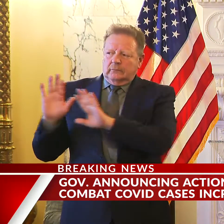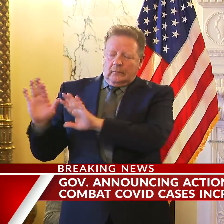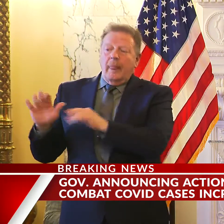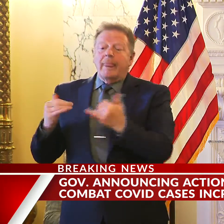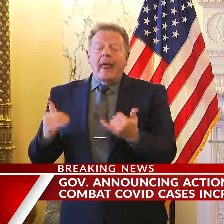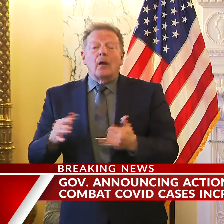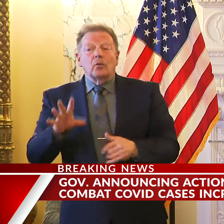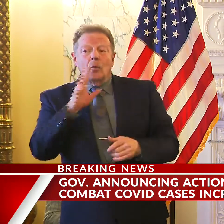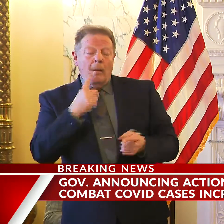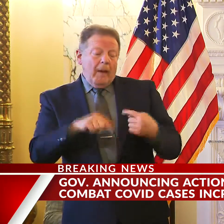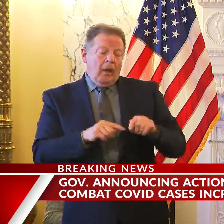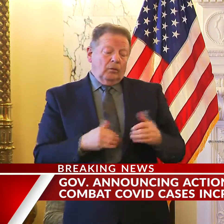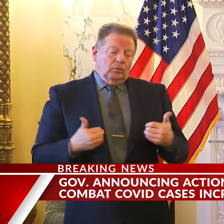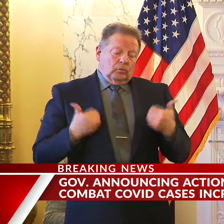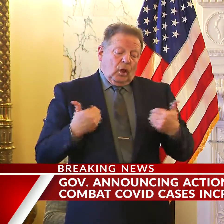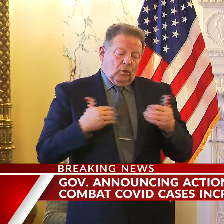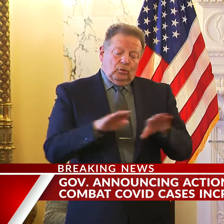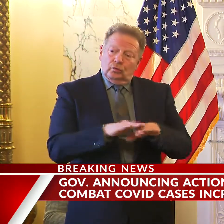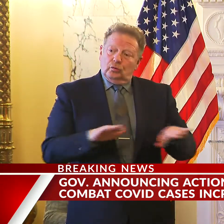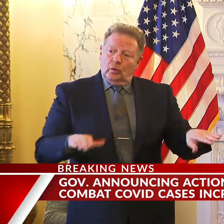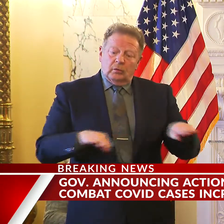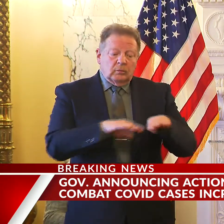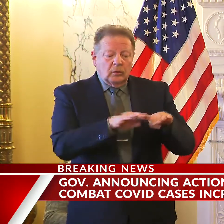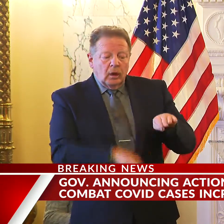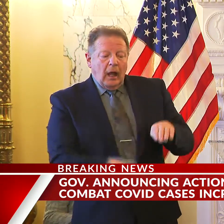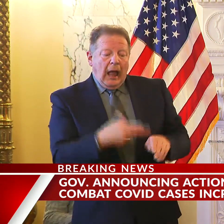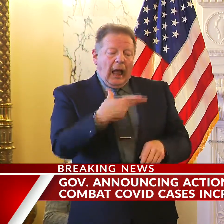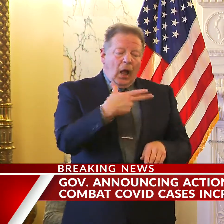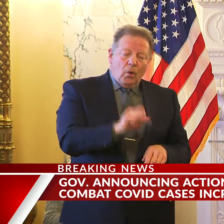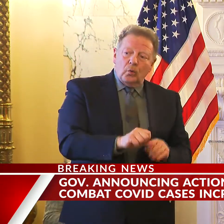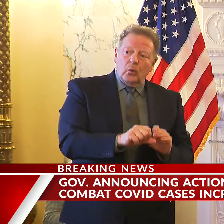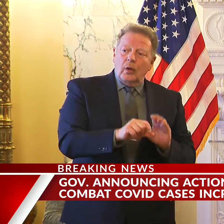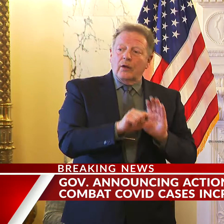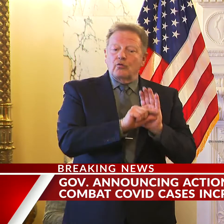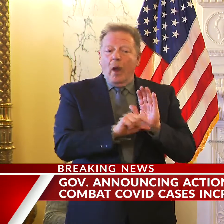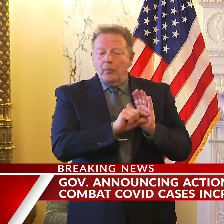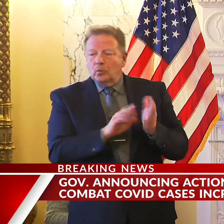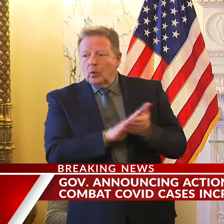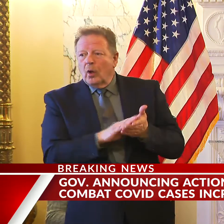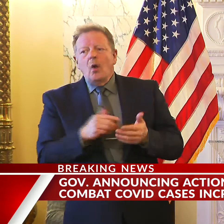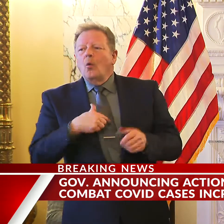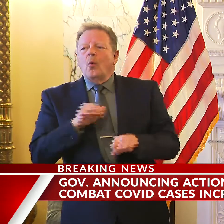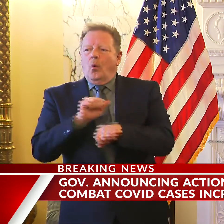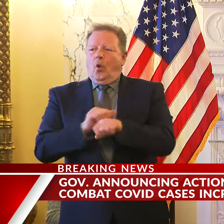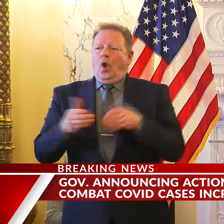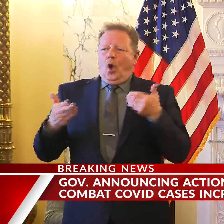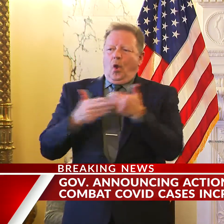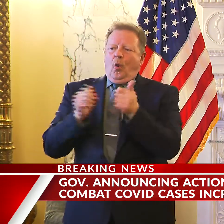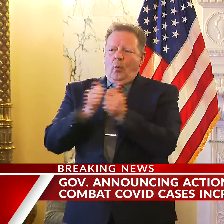INSTITUTES OF HIGHER ED AS WELL AS INDOOR MASKING POLICIES AND OTHERS IN TERMS